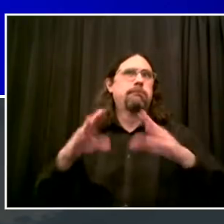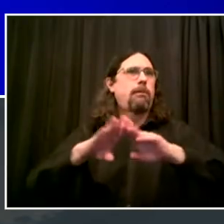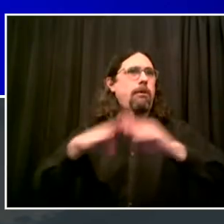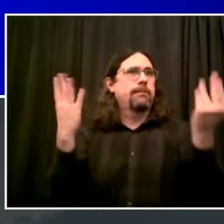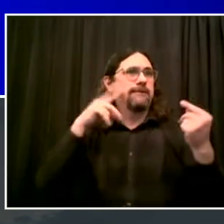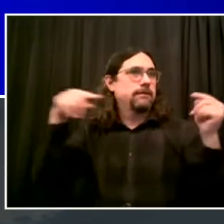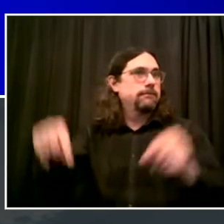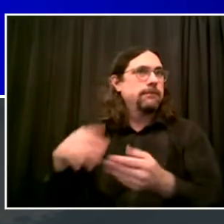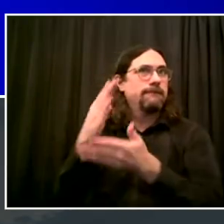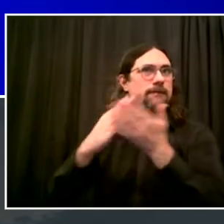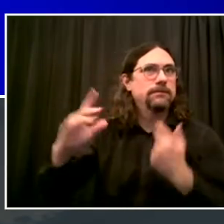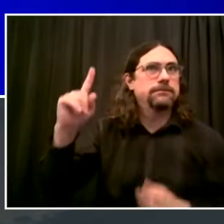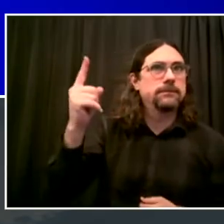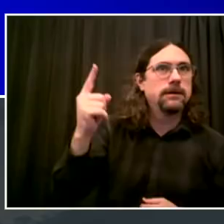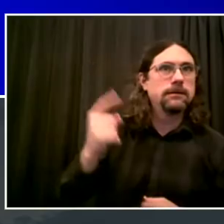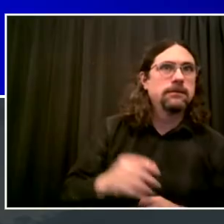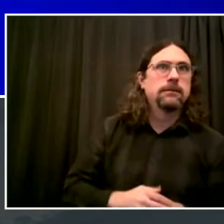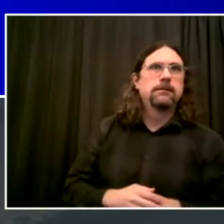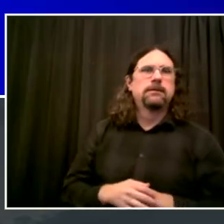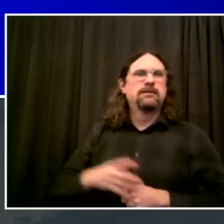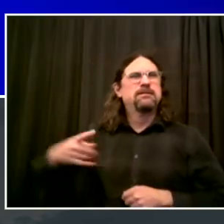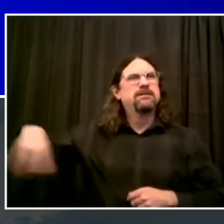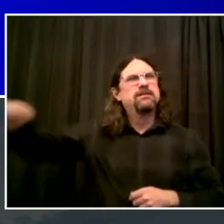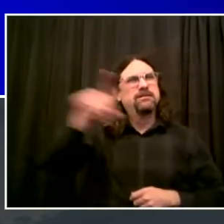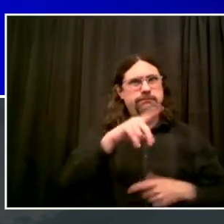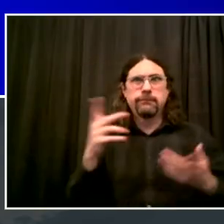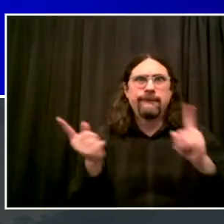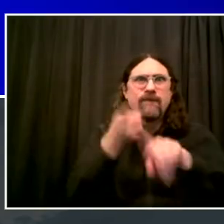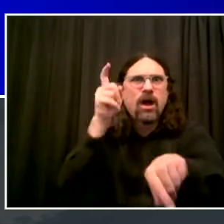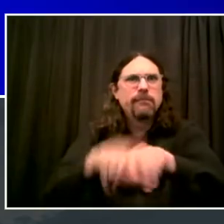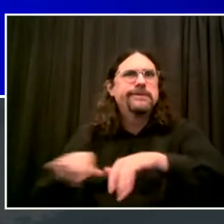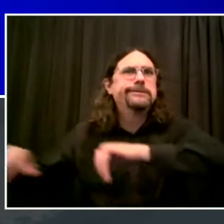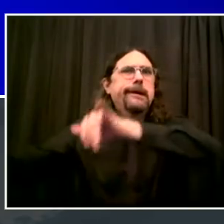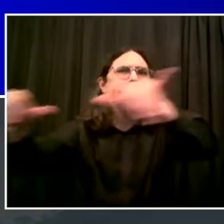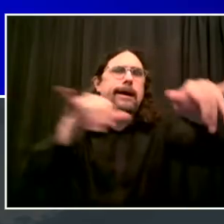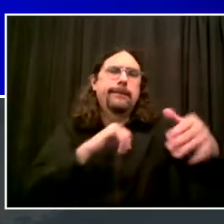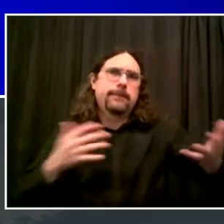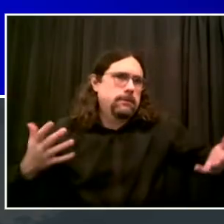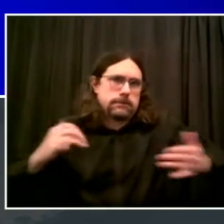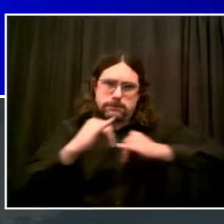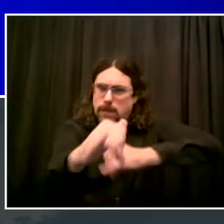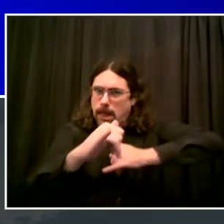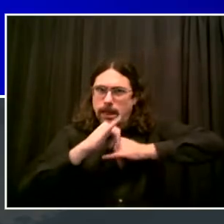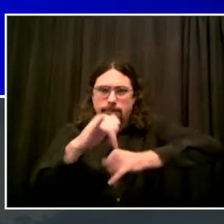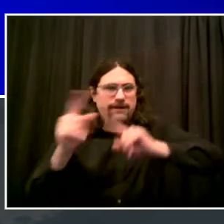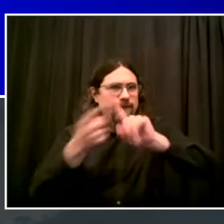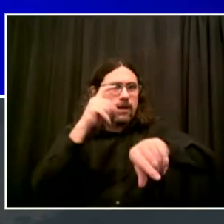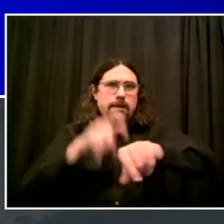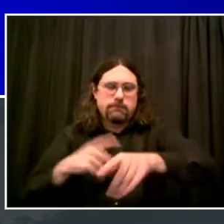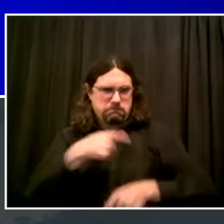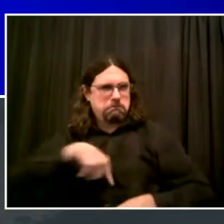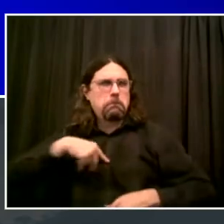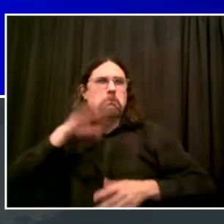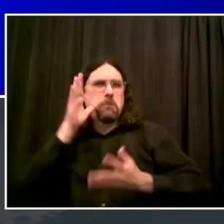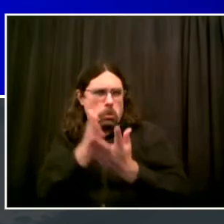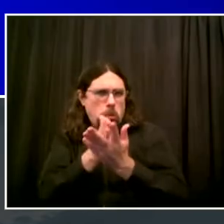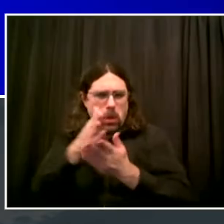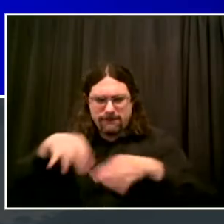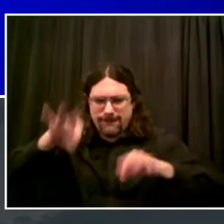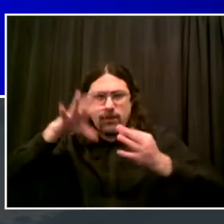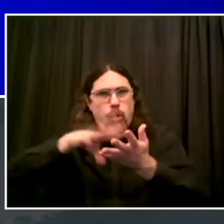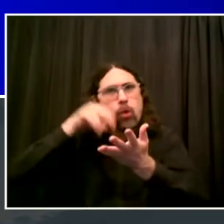MAKE IT WORK FOR